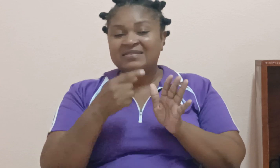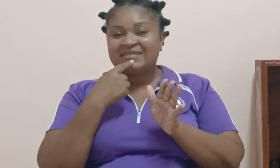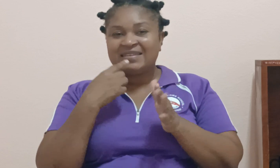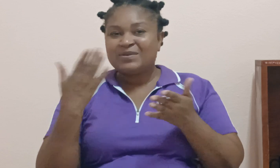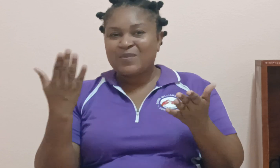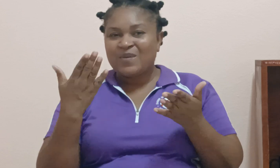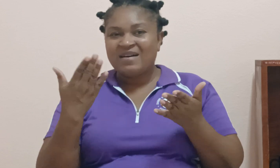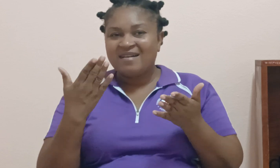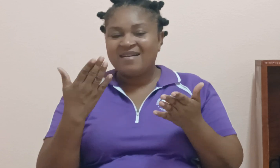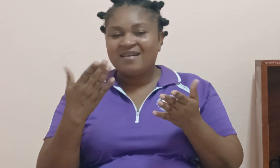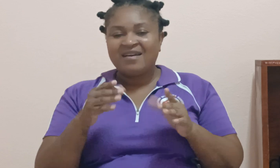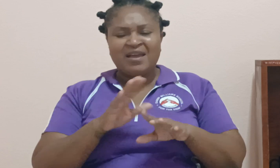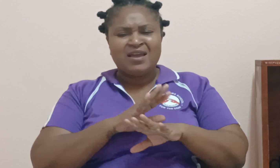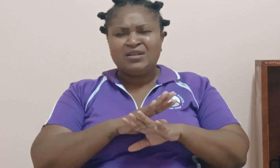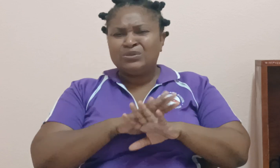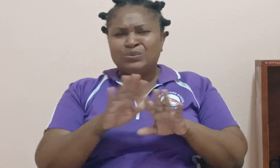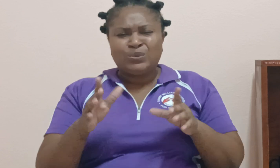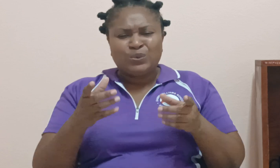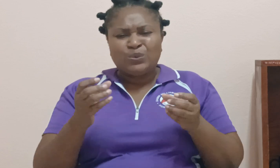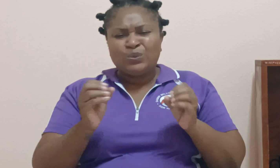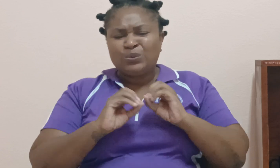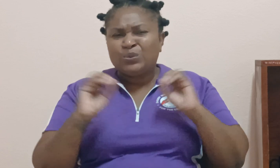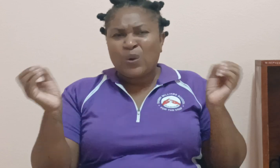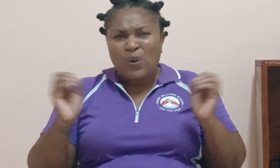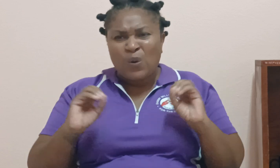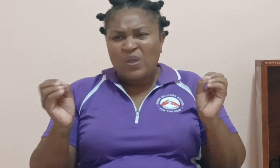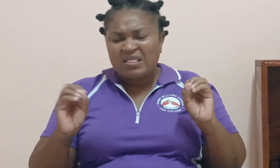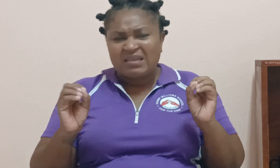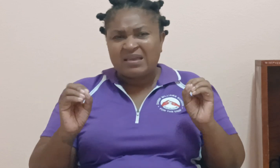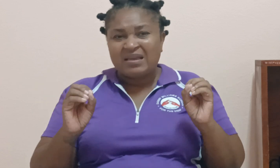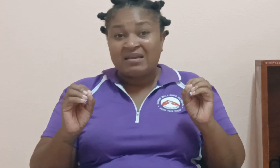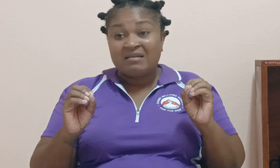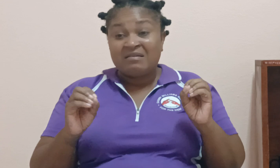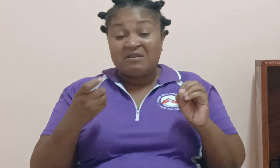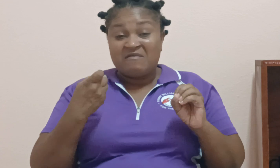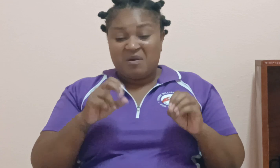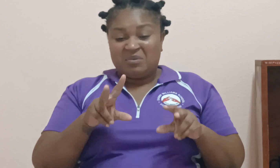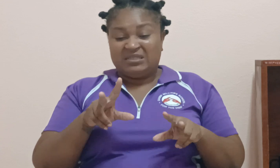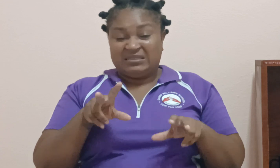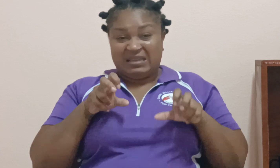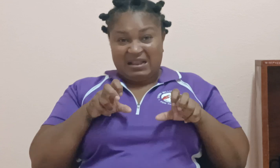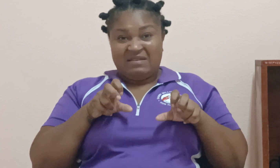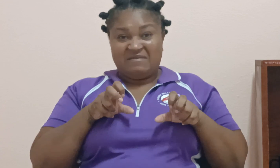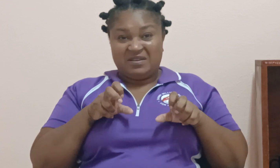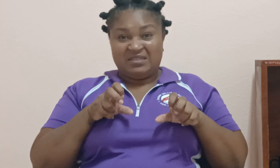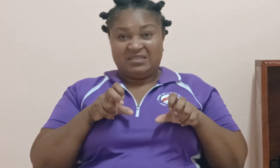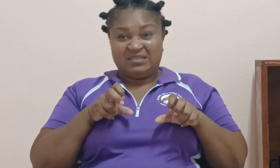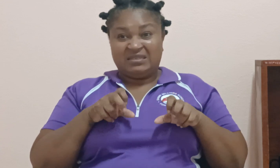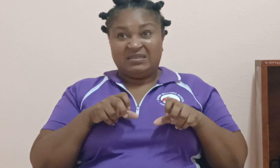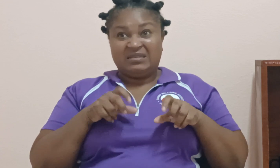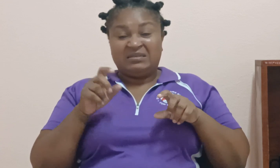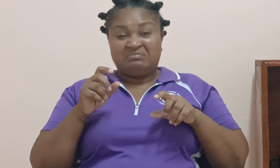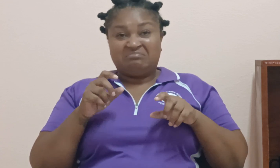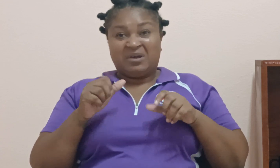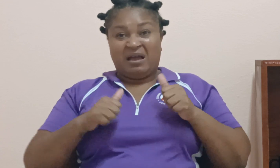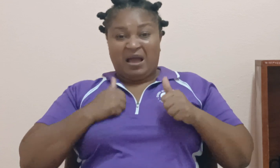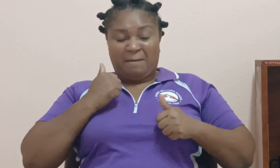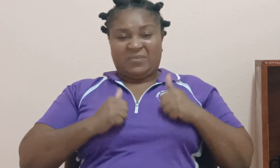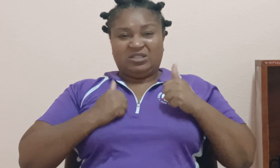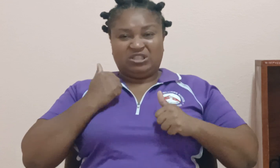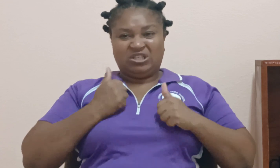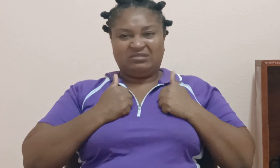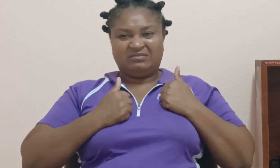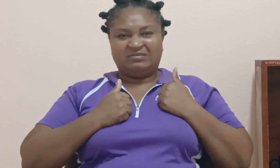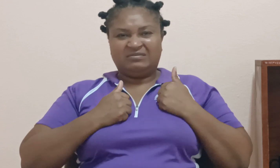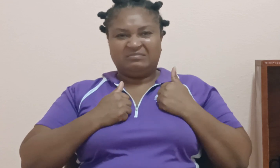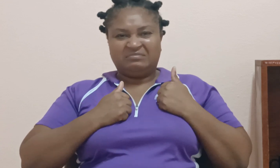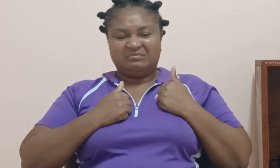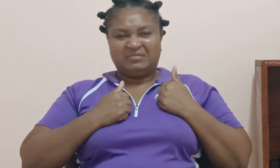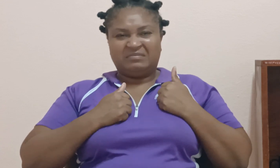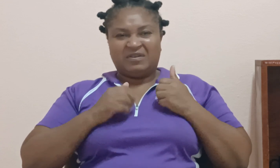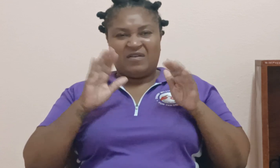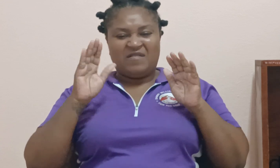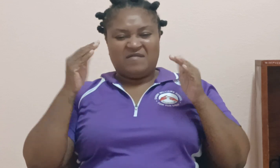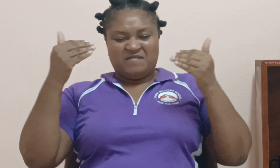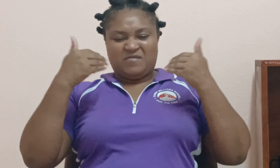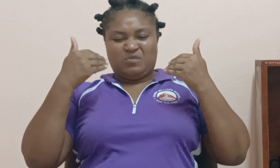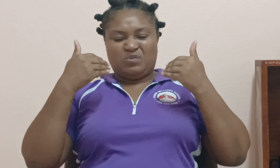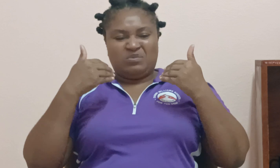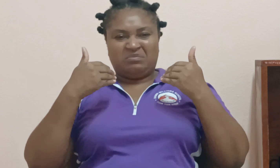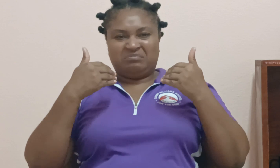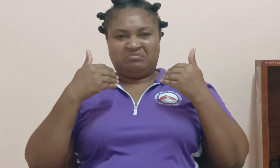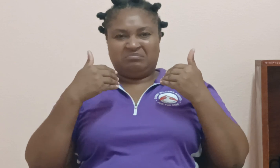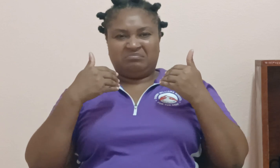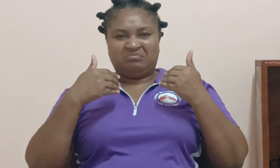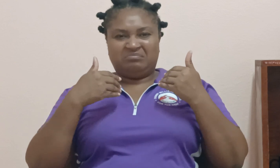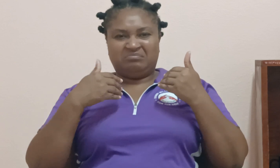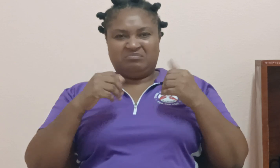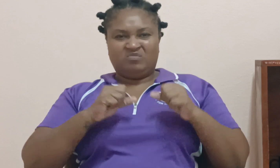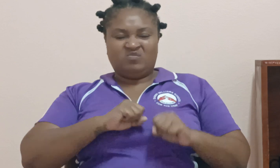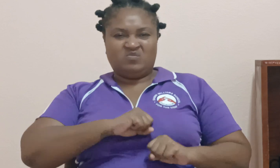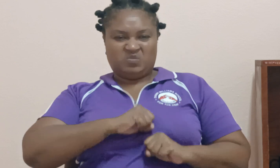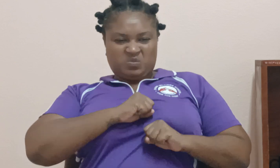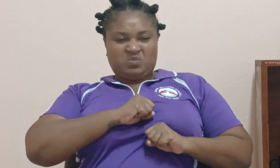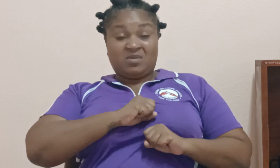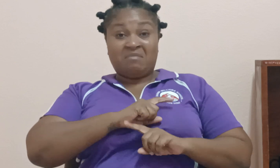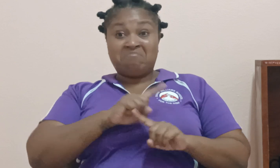3 Do nothing out of selfish ambition or vain conceit. Rather, in humility value others above